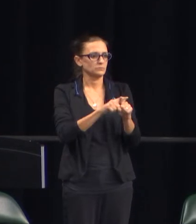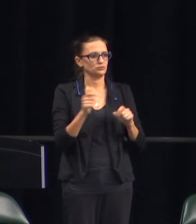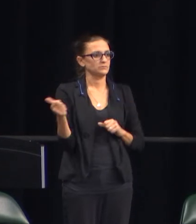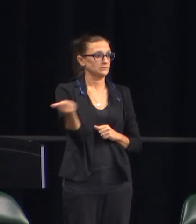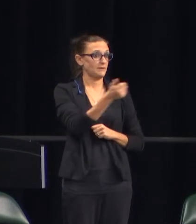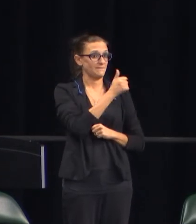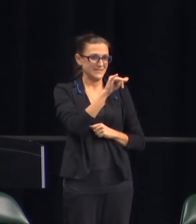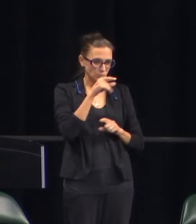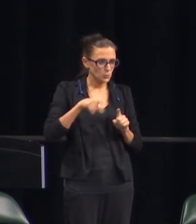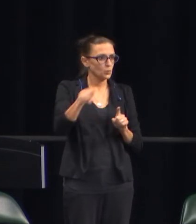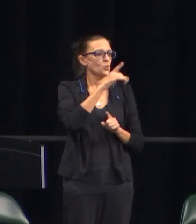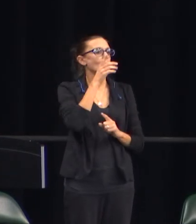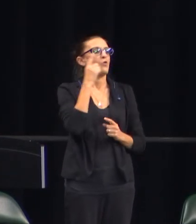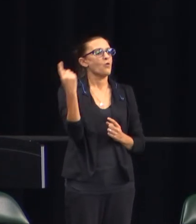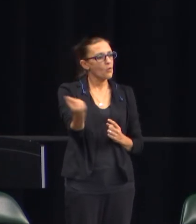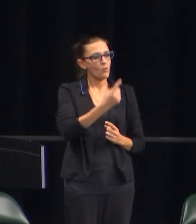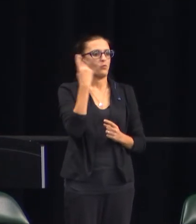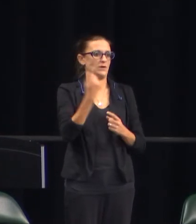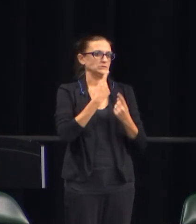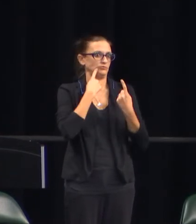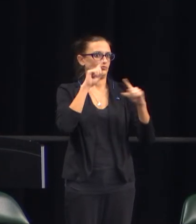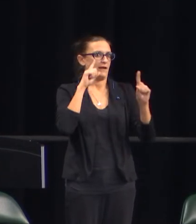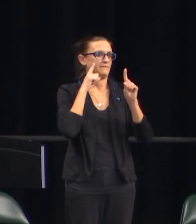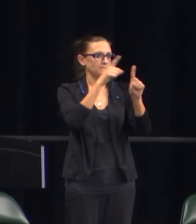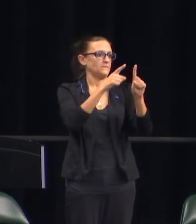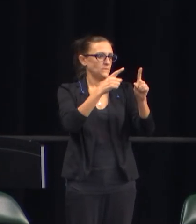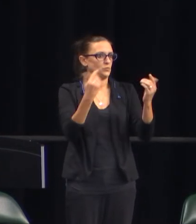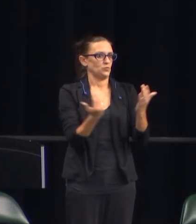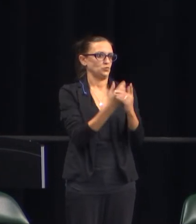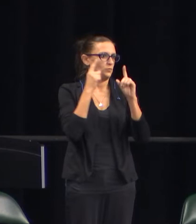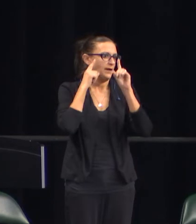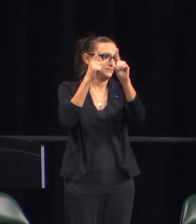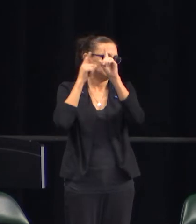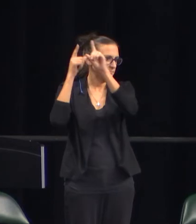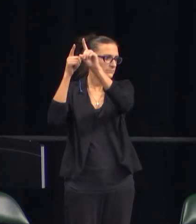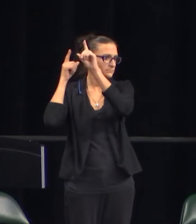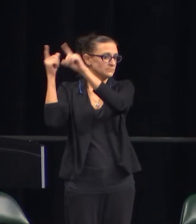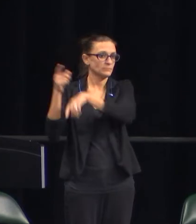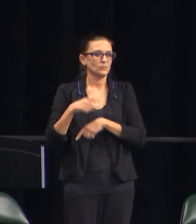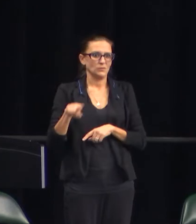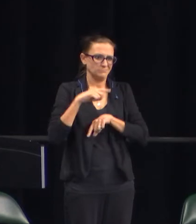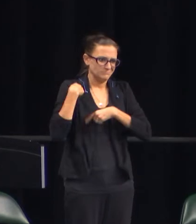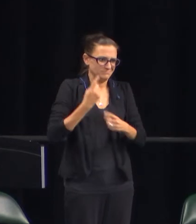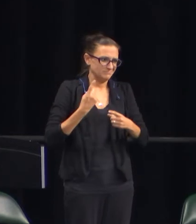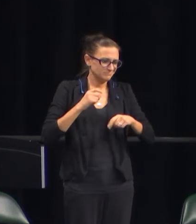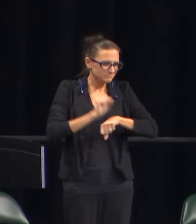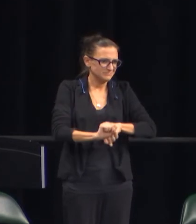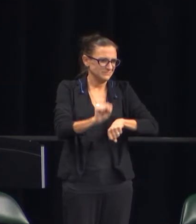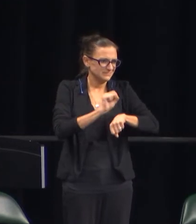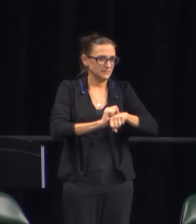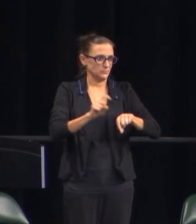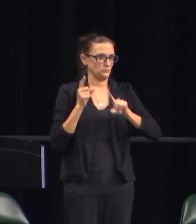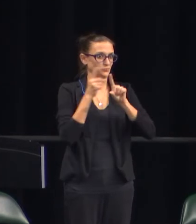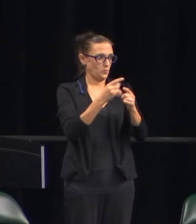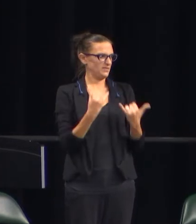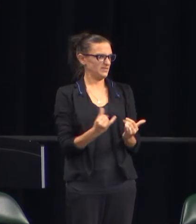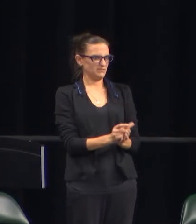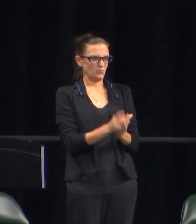that you will always strive to reach new heights. You have been building toward this moment for years.